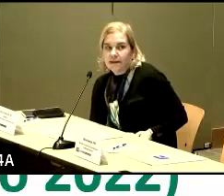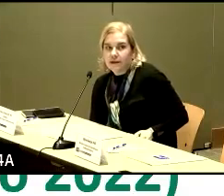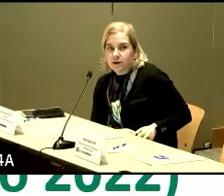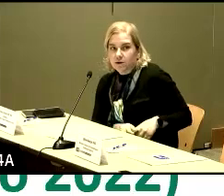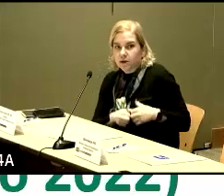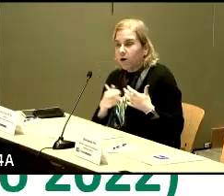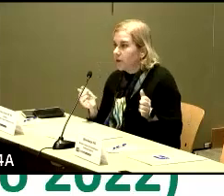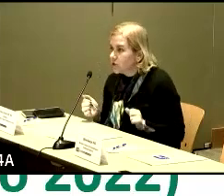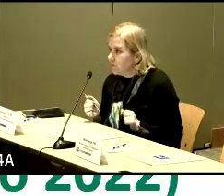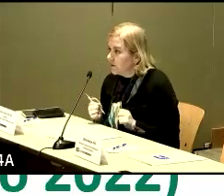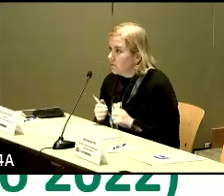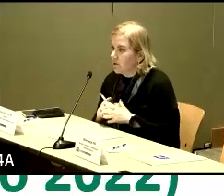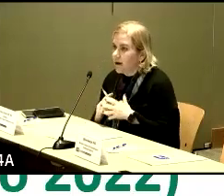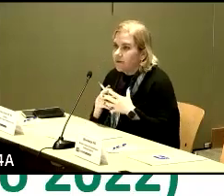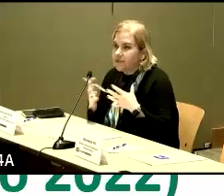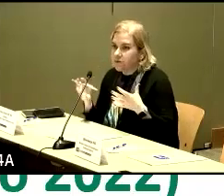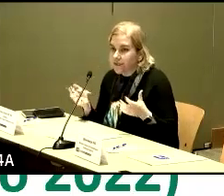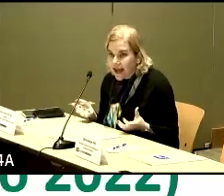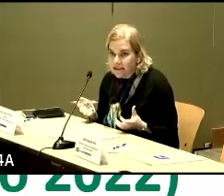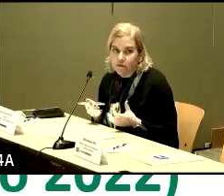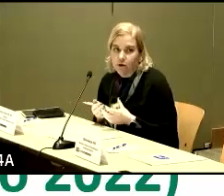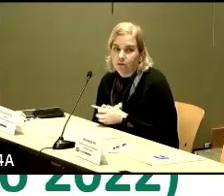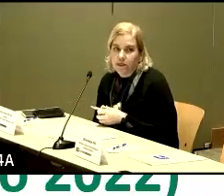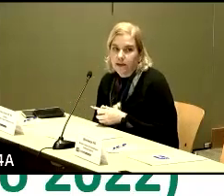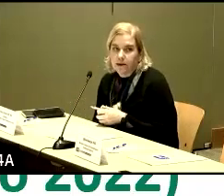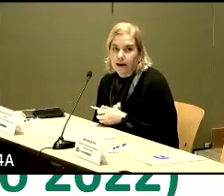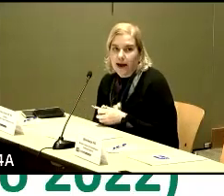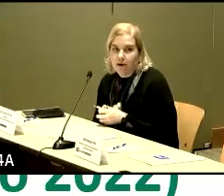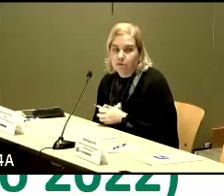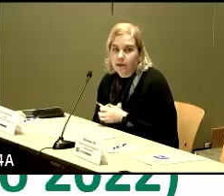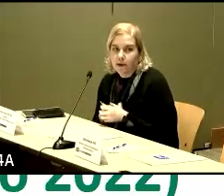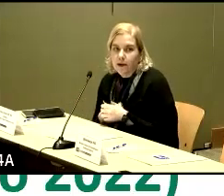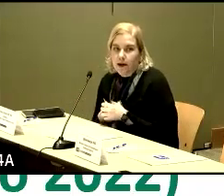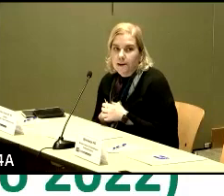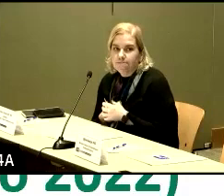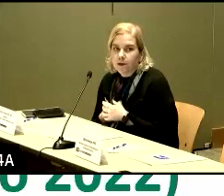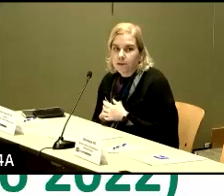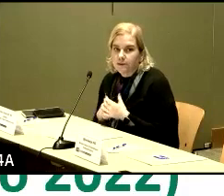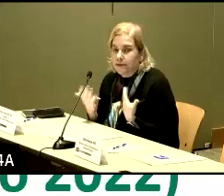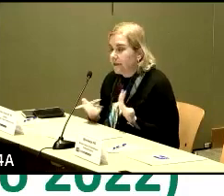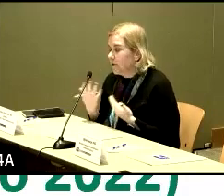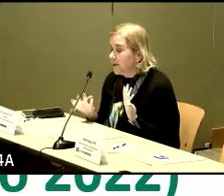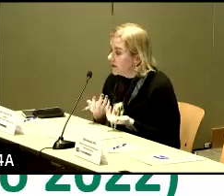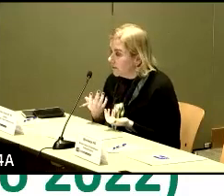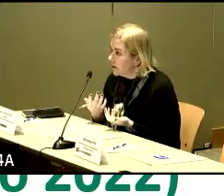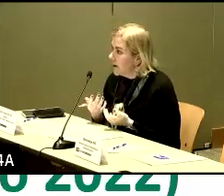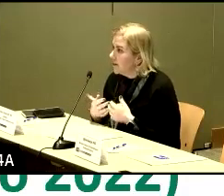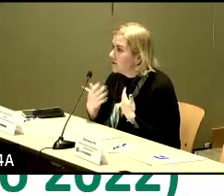And there's coalition building work around this. There's lots of work with thinking about, how do we take away stigma around this,